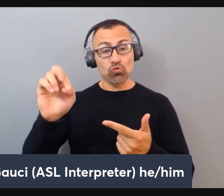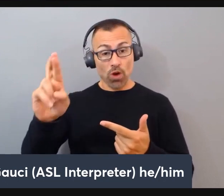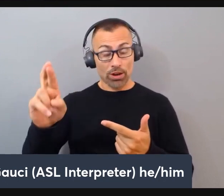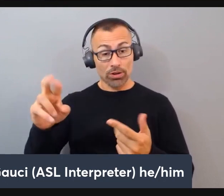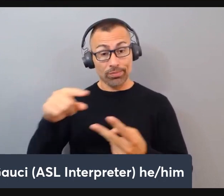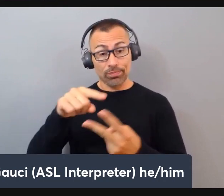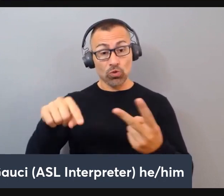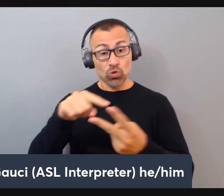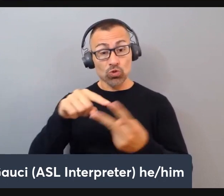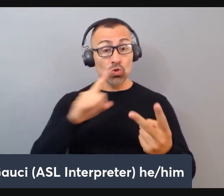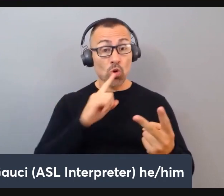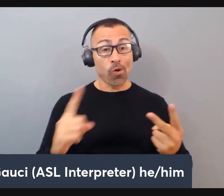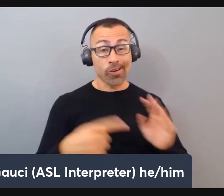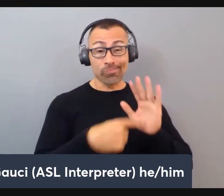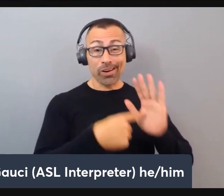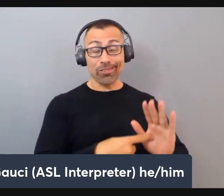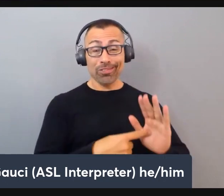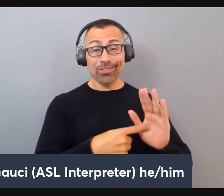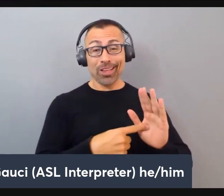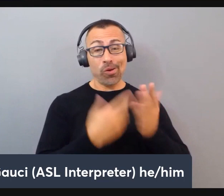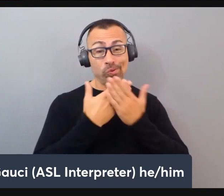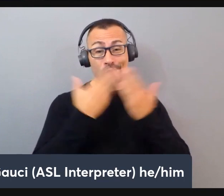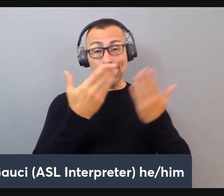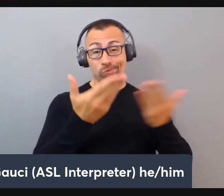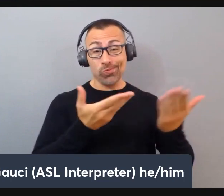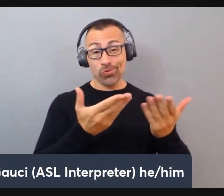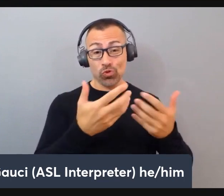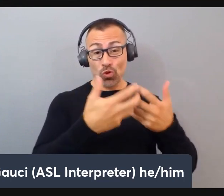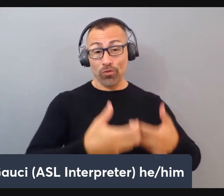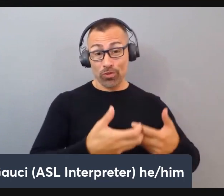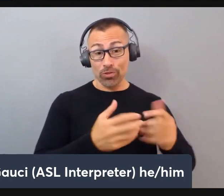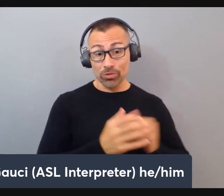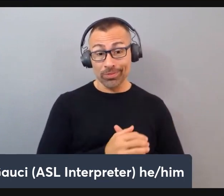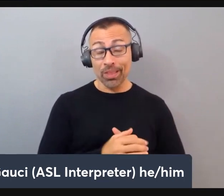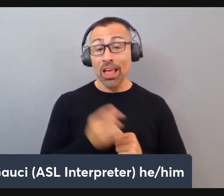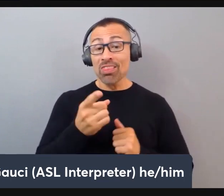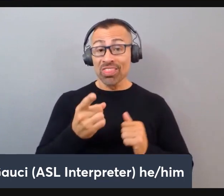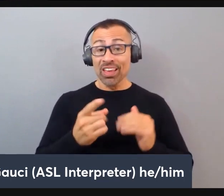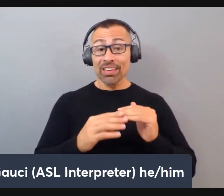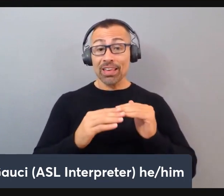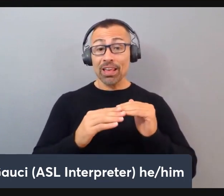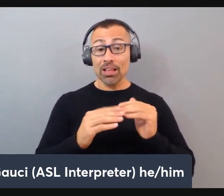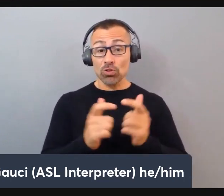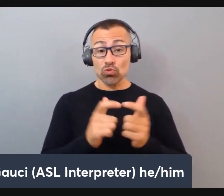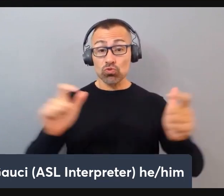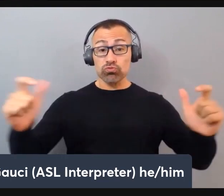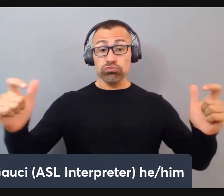that can scale up and down seamlessly as you get more traffic and less traffic.